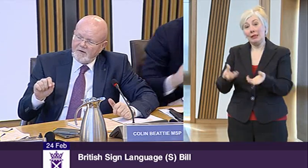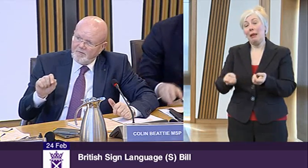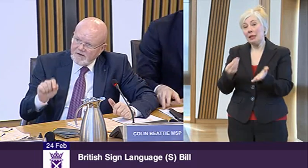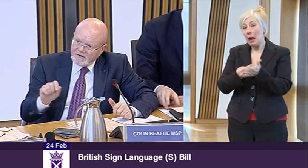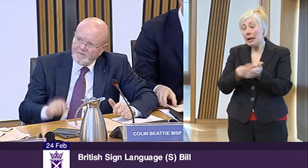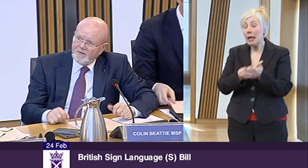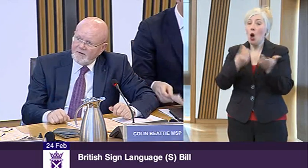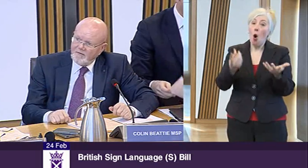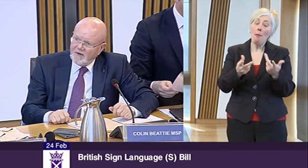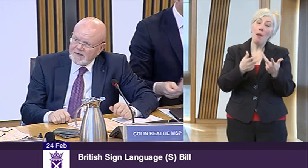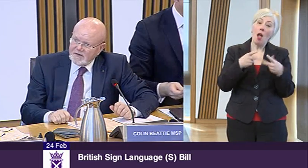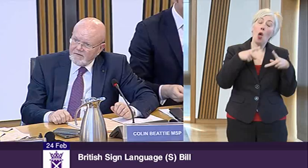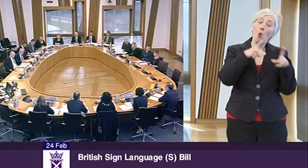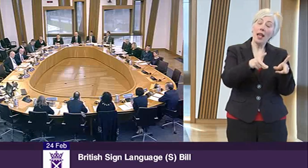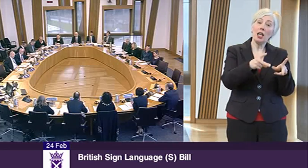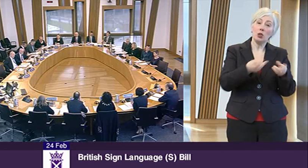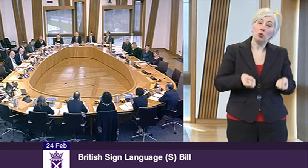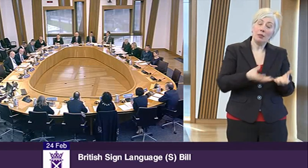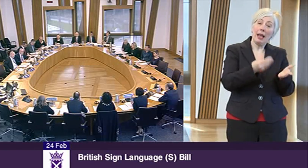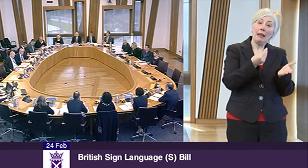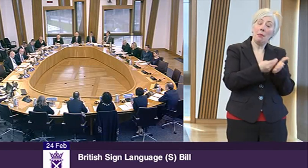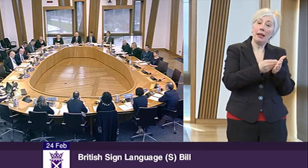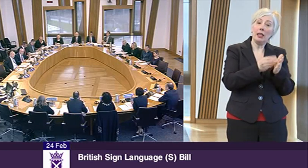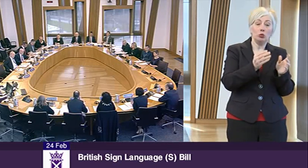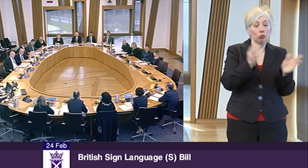same resources be used to provide better support to BSL users?